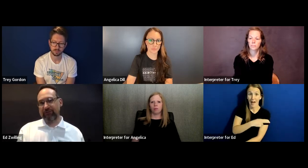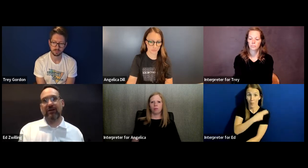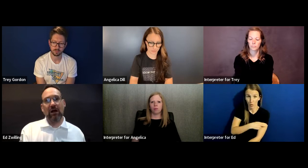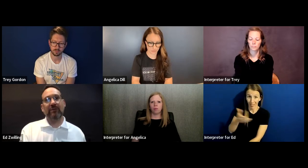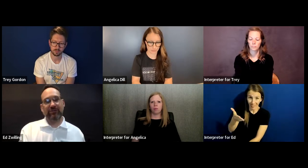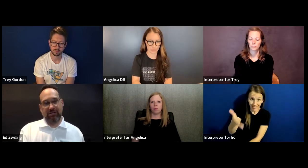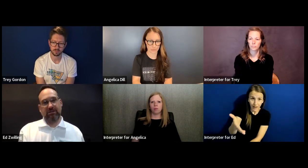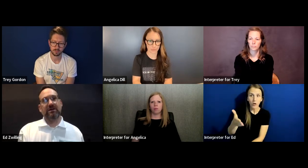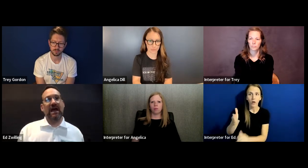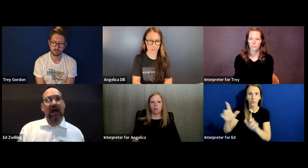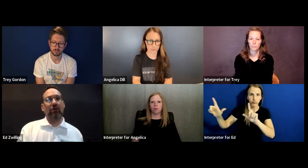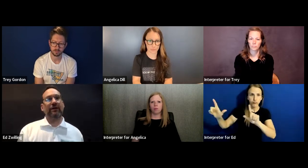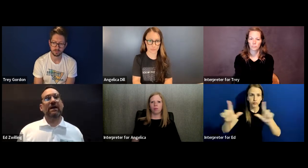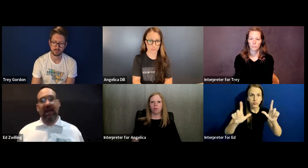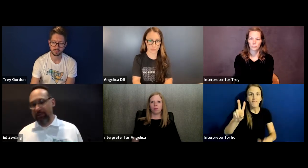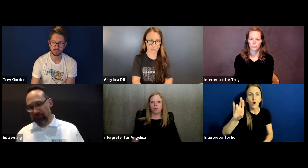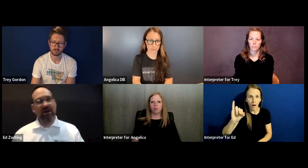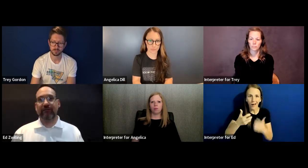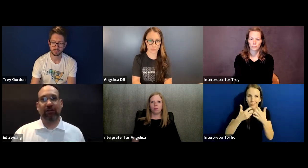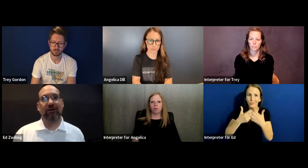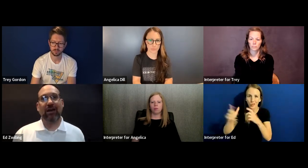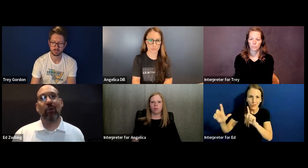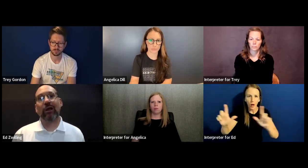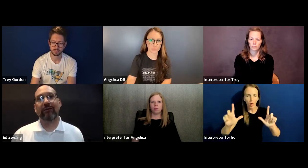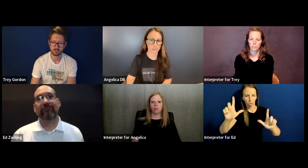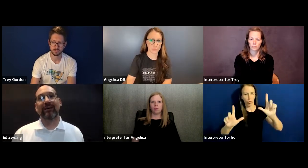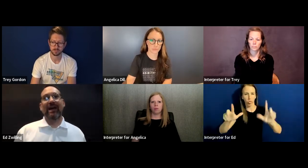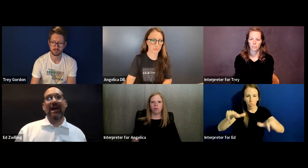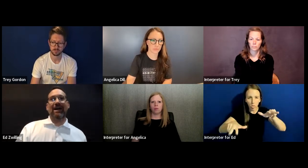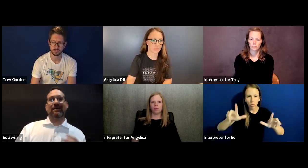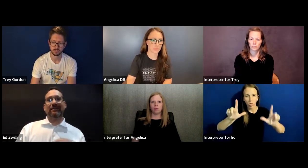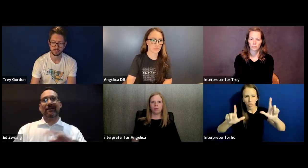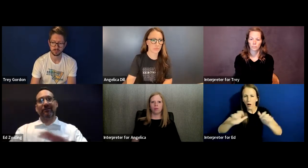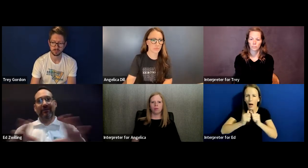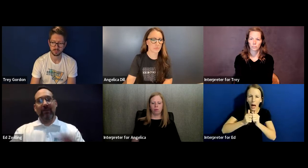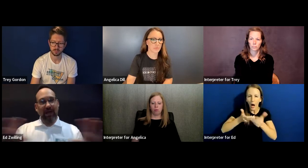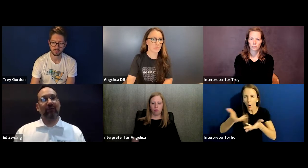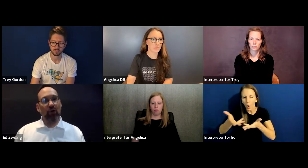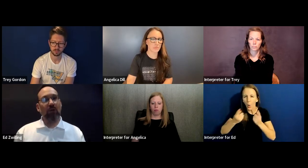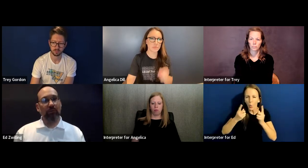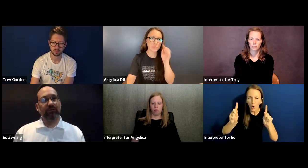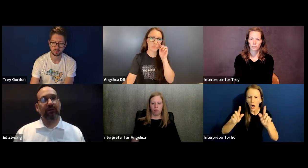vri machine out and they're trying to figure out how to work it and uh and they're having problems